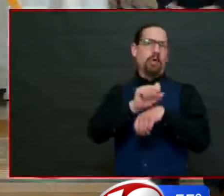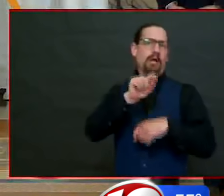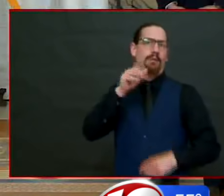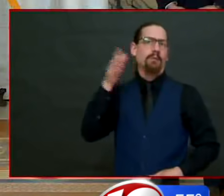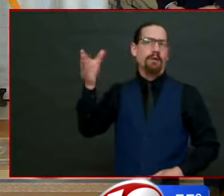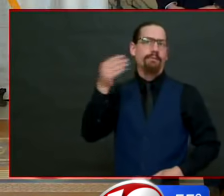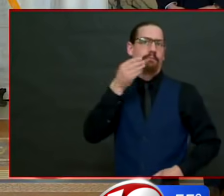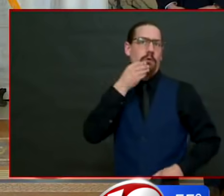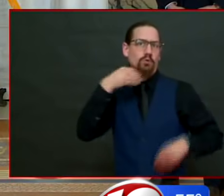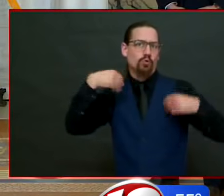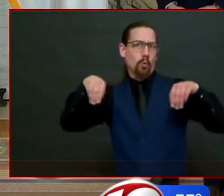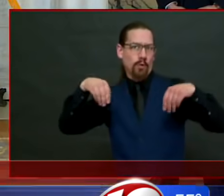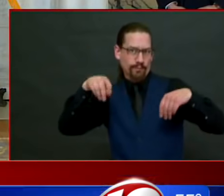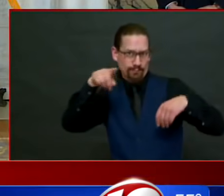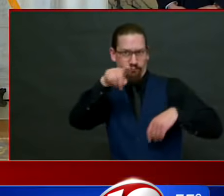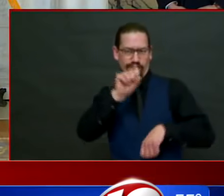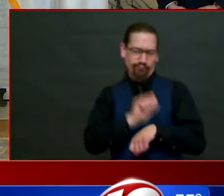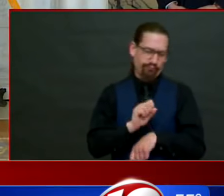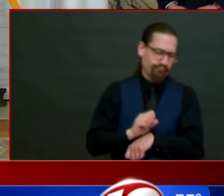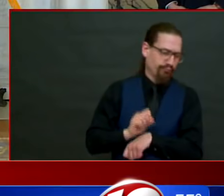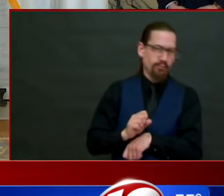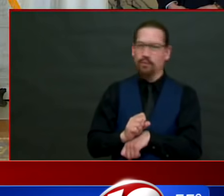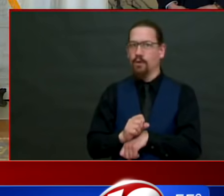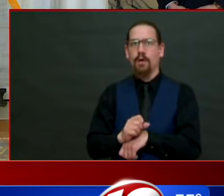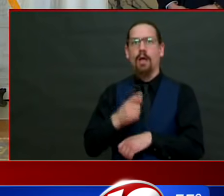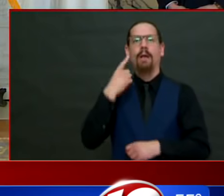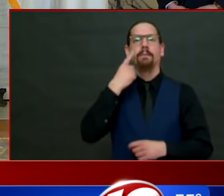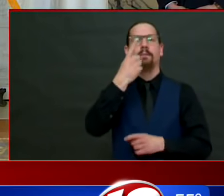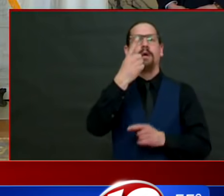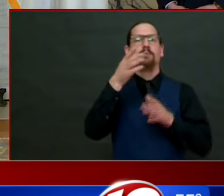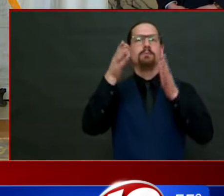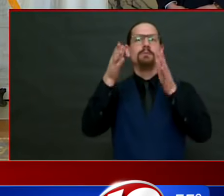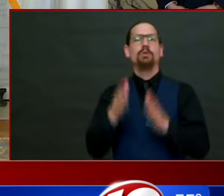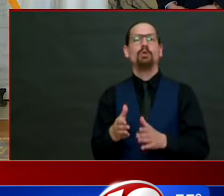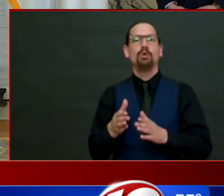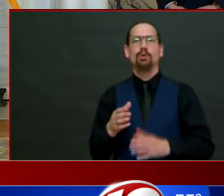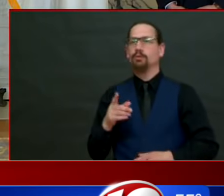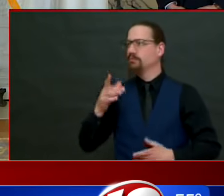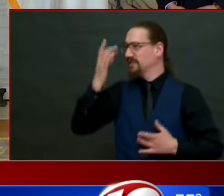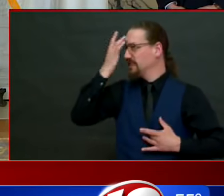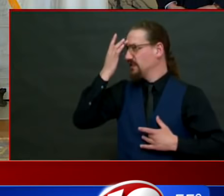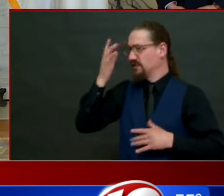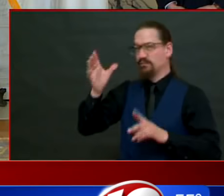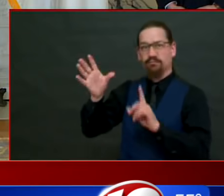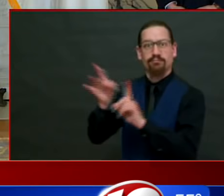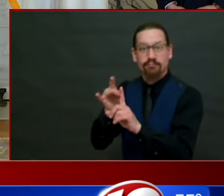IS AN OUTBREAK. WE GET THERE WITHIN FOUR HOURS.